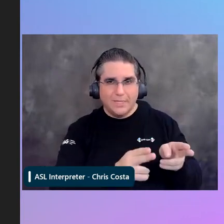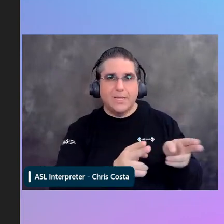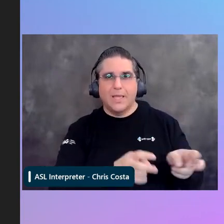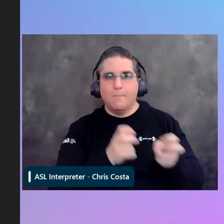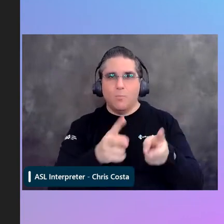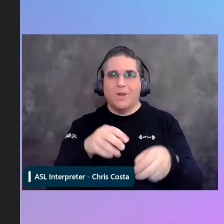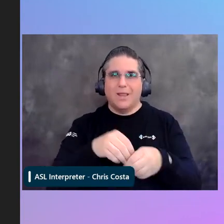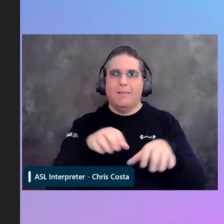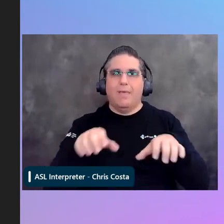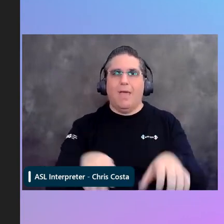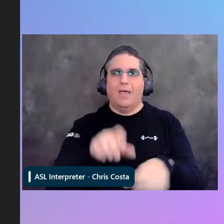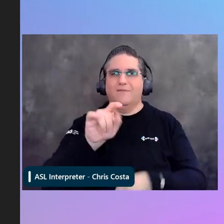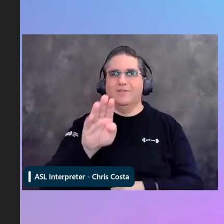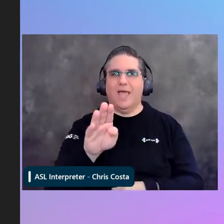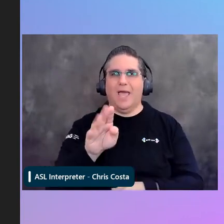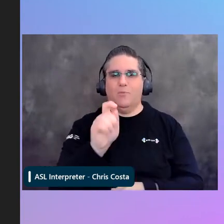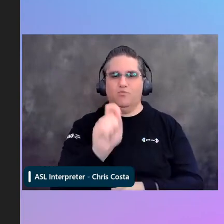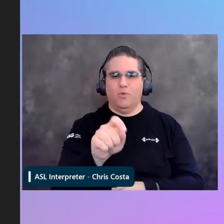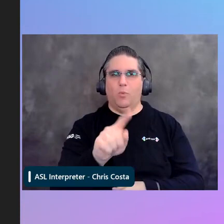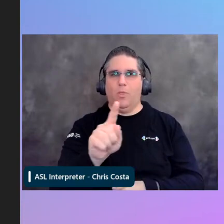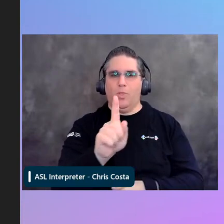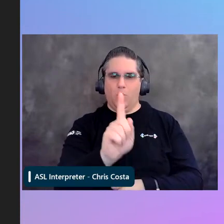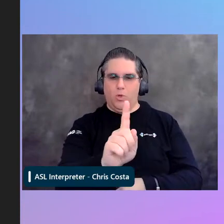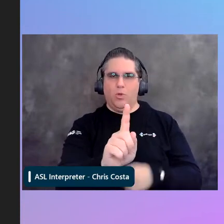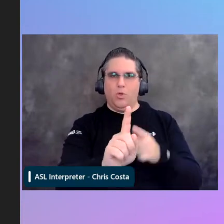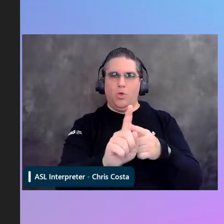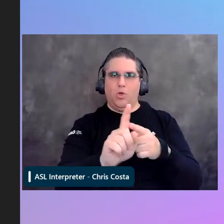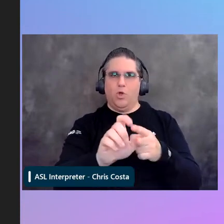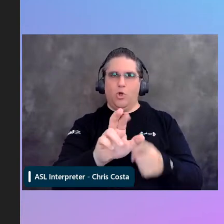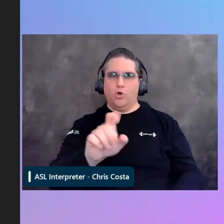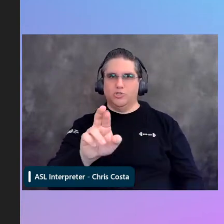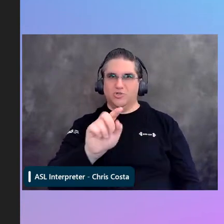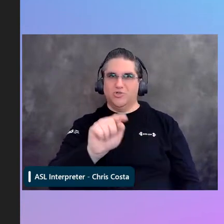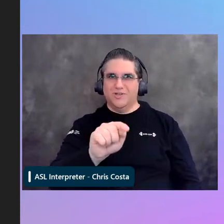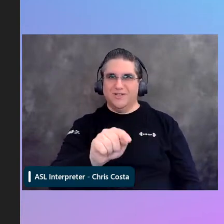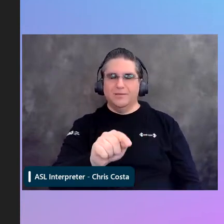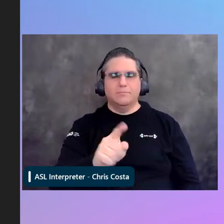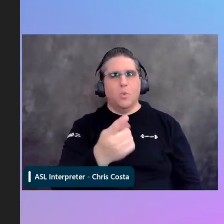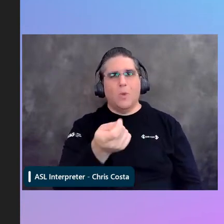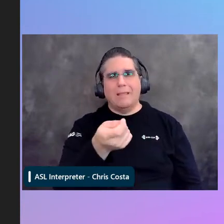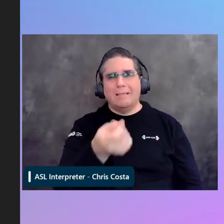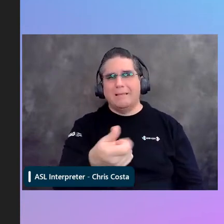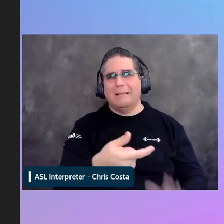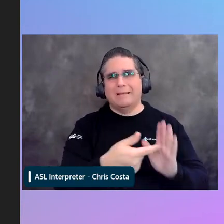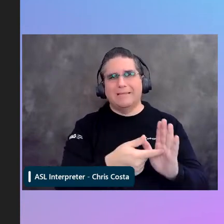cursor. This is just one small sample of the power that GitHub,